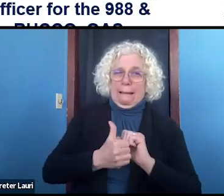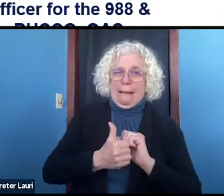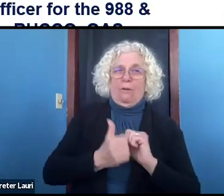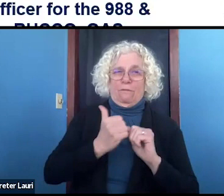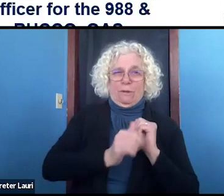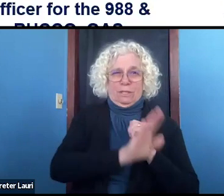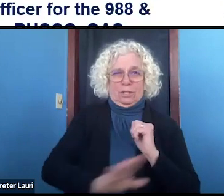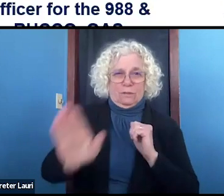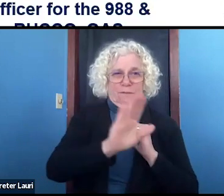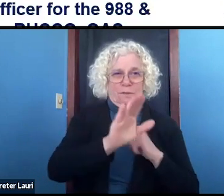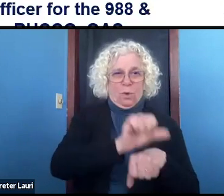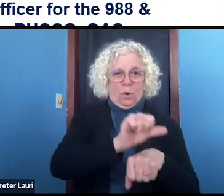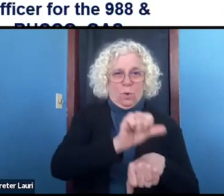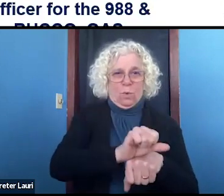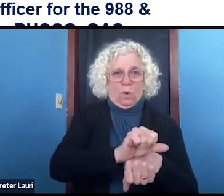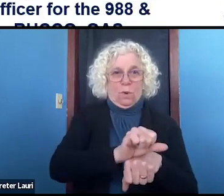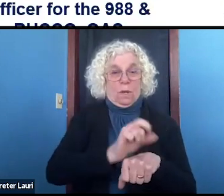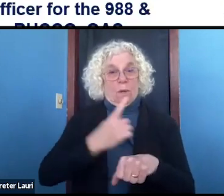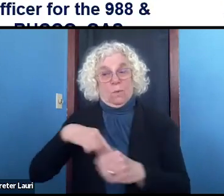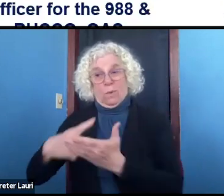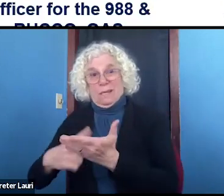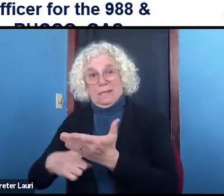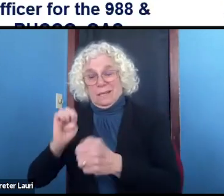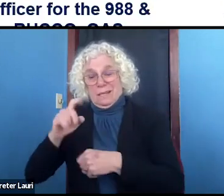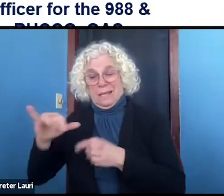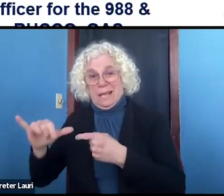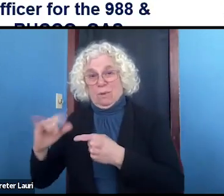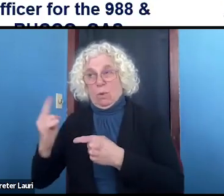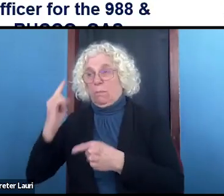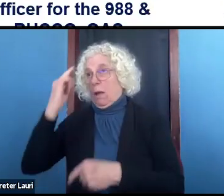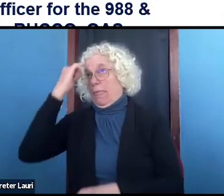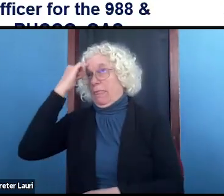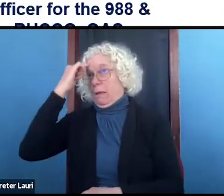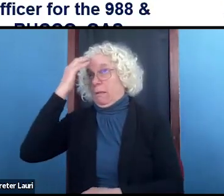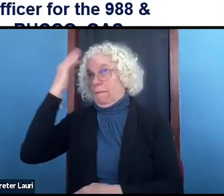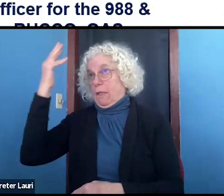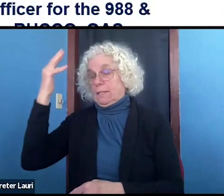We cannot continue to talk about this from a place of philosophy, but from a place of action.